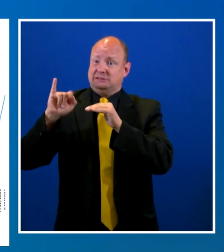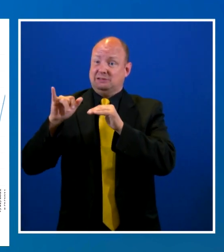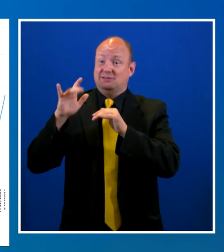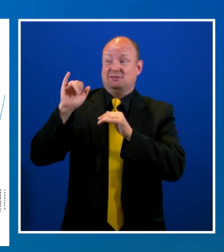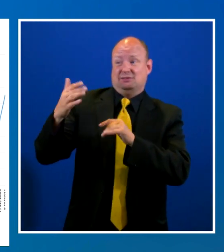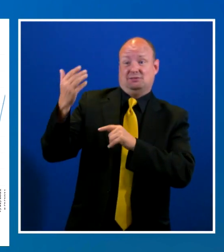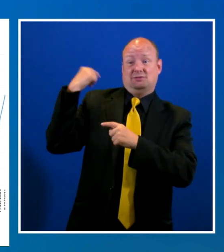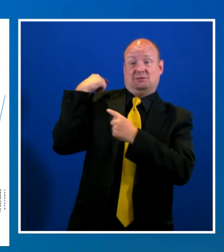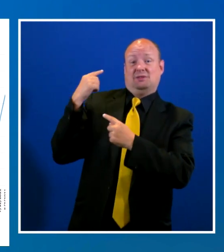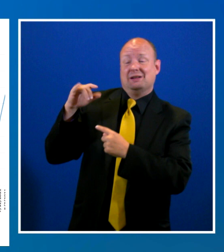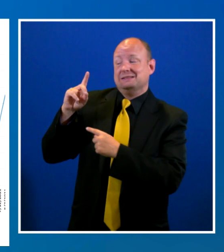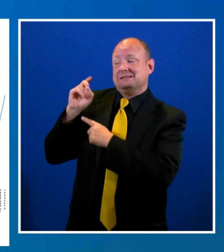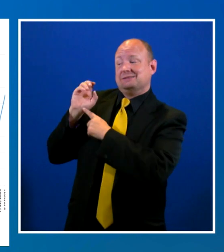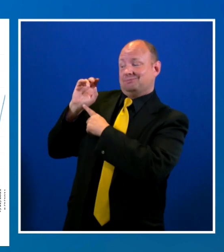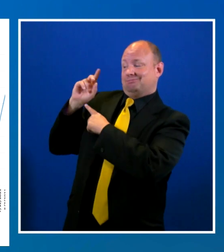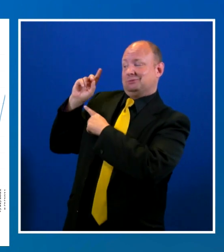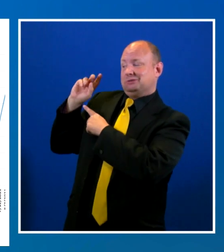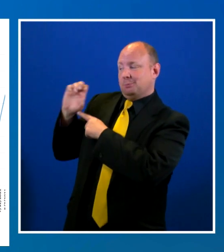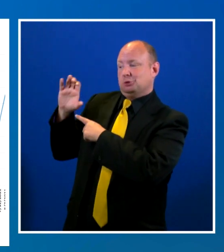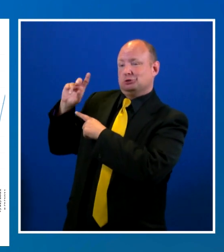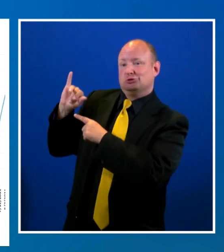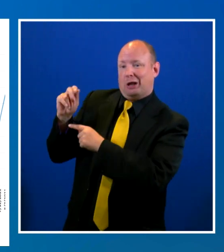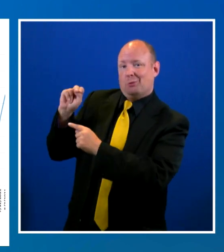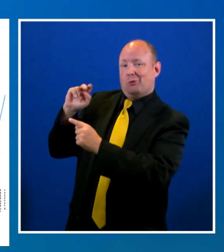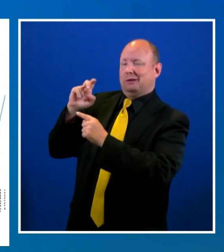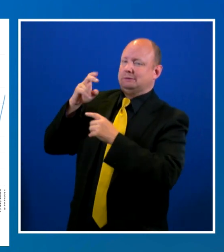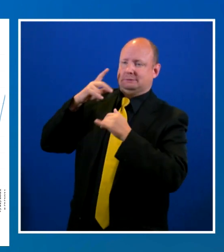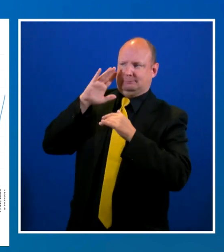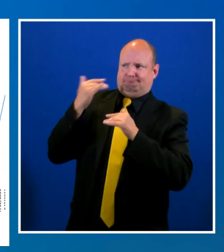While this news can feel crushing, you can be confident